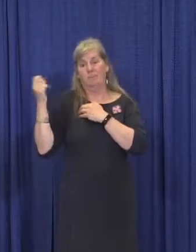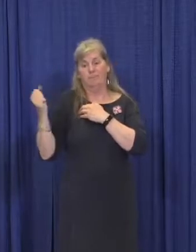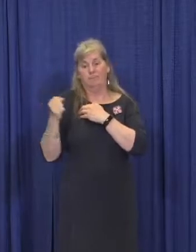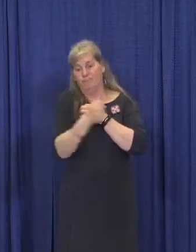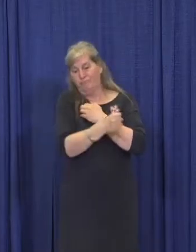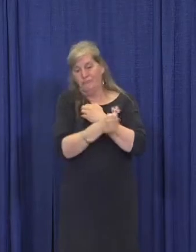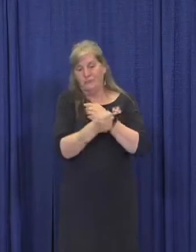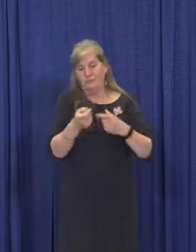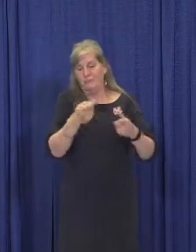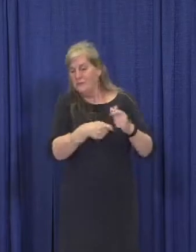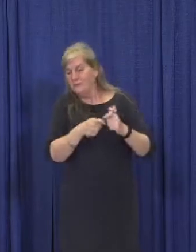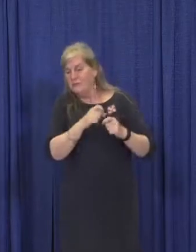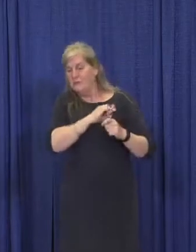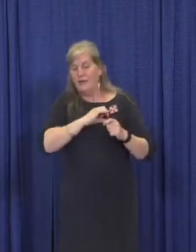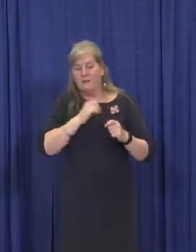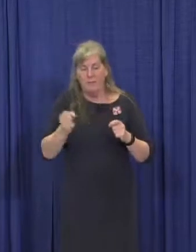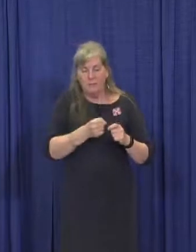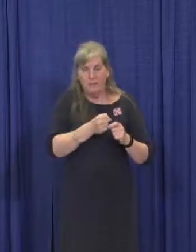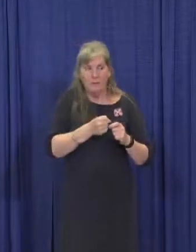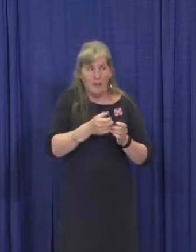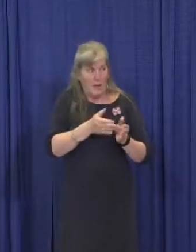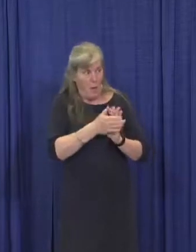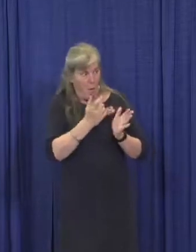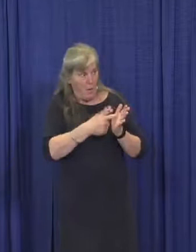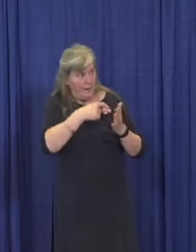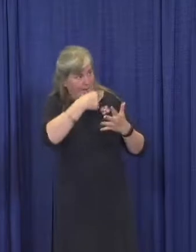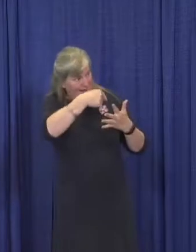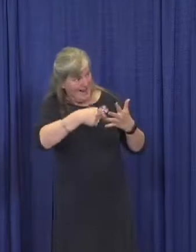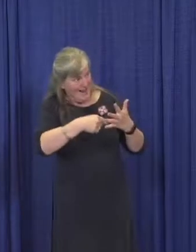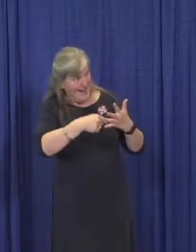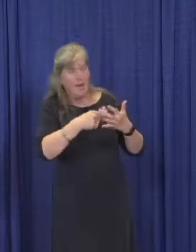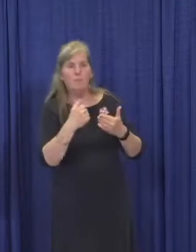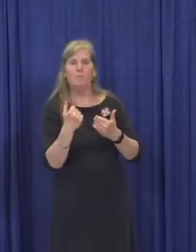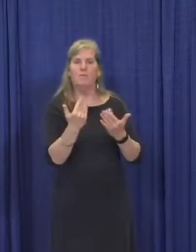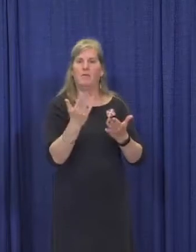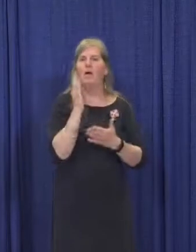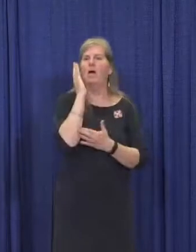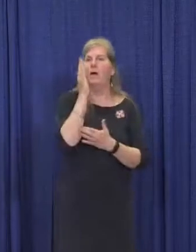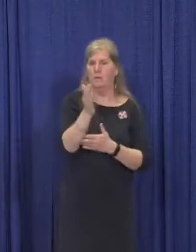recommendations. And the message is clear we will